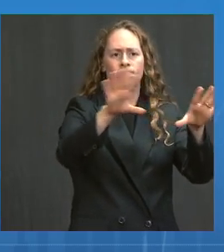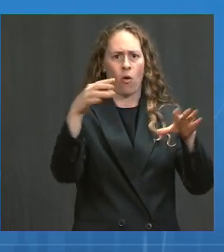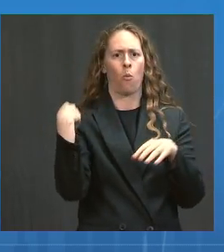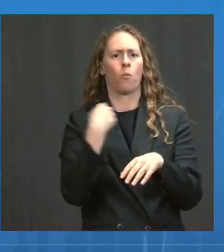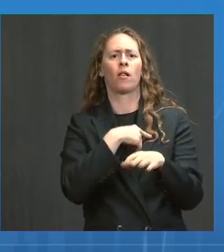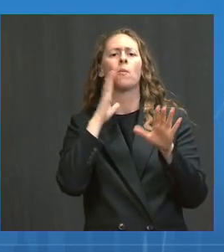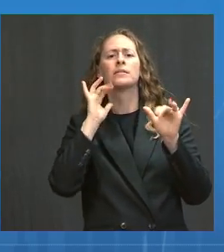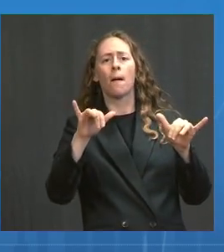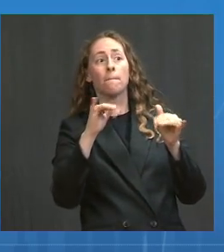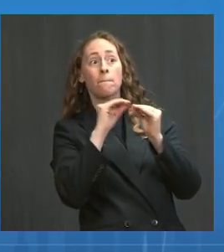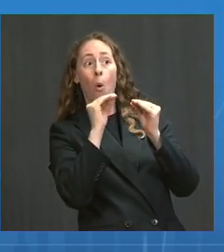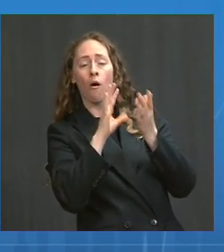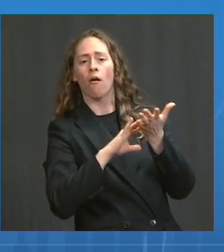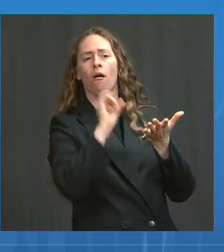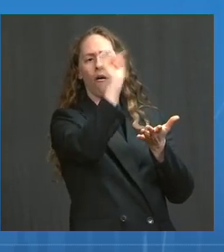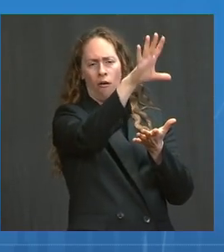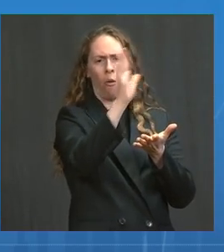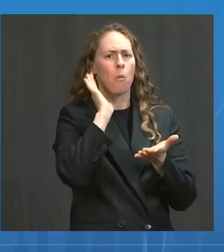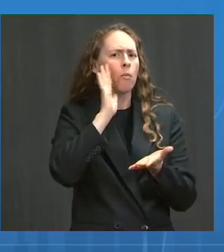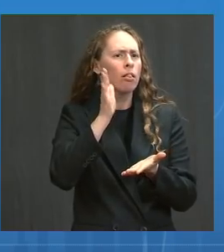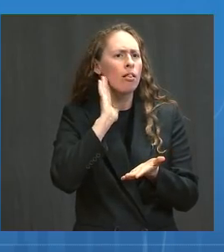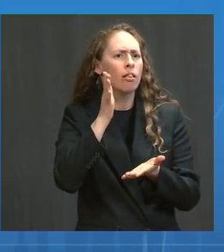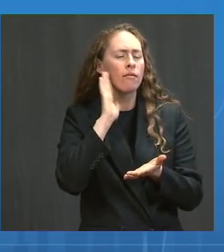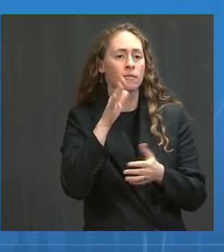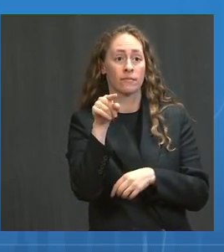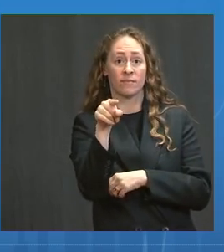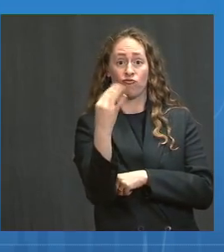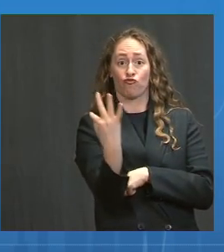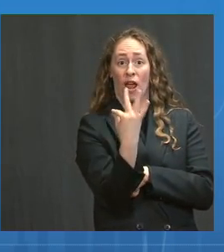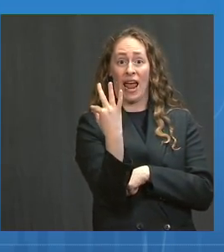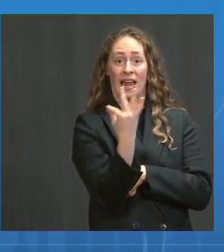By the end of this week, we will have shipped out about 40 million doses,